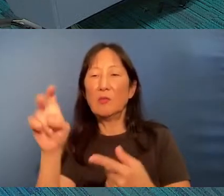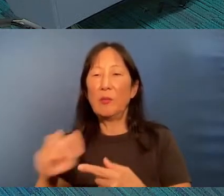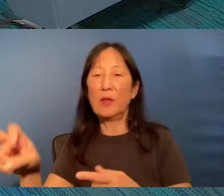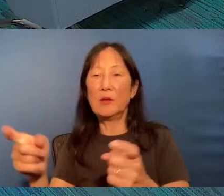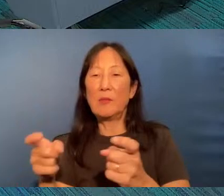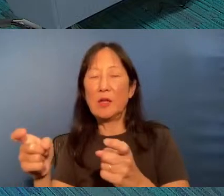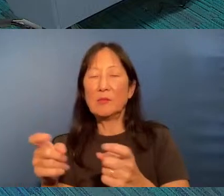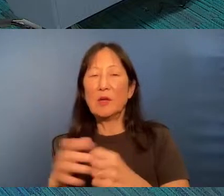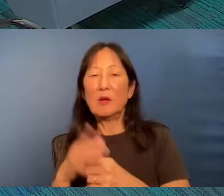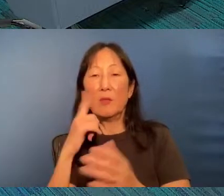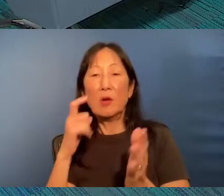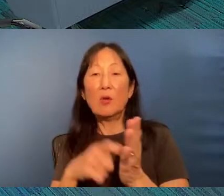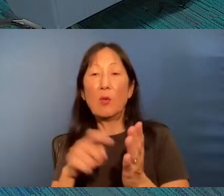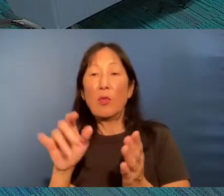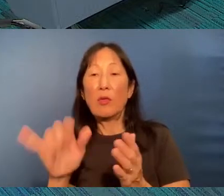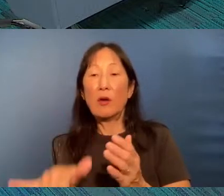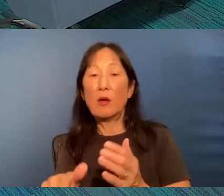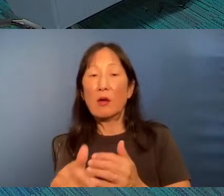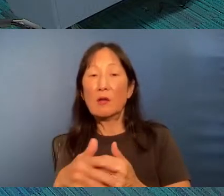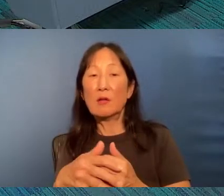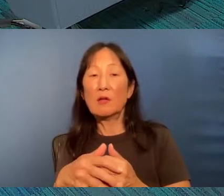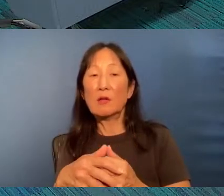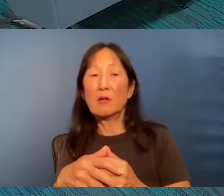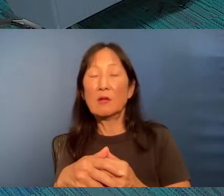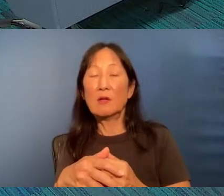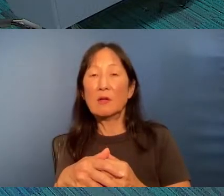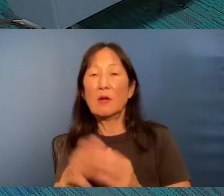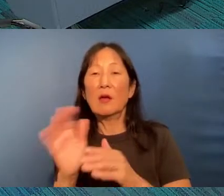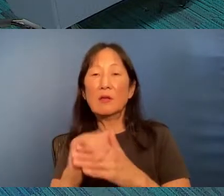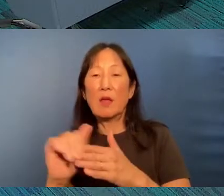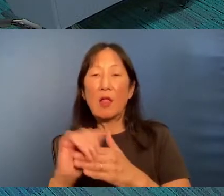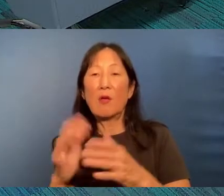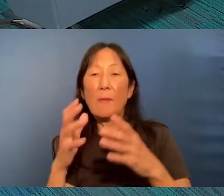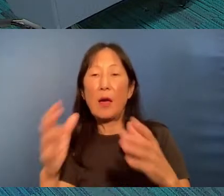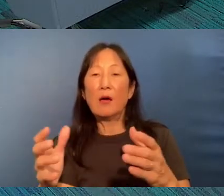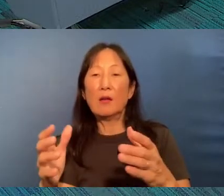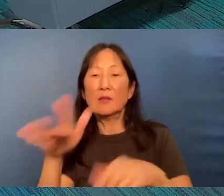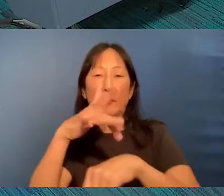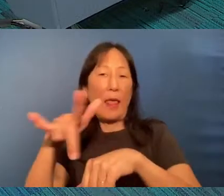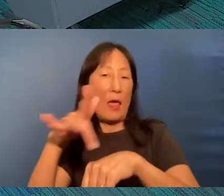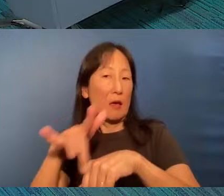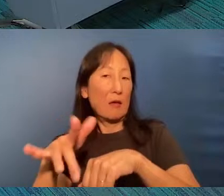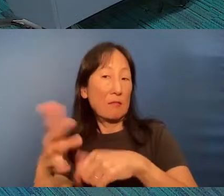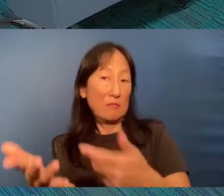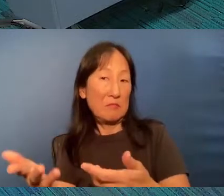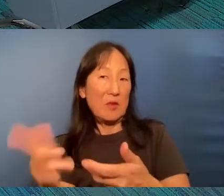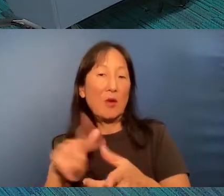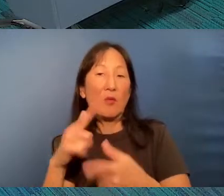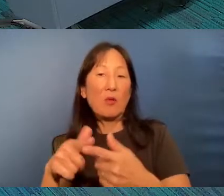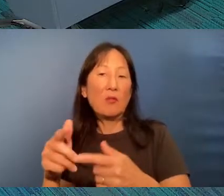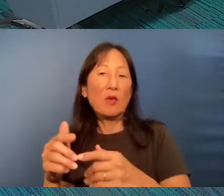I'll just note that the dollar amounts in this bill are blanked out. So when don't we move this ahead as is